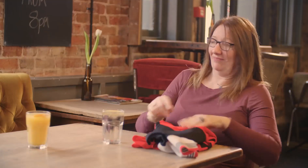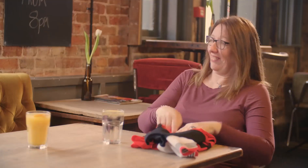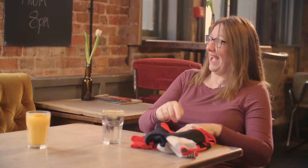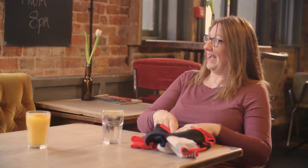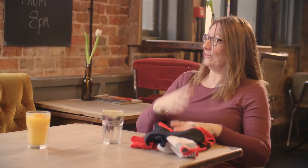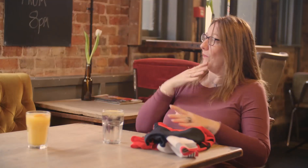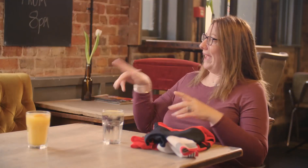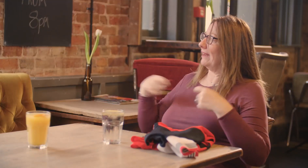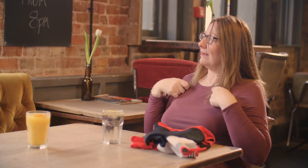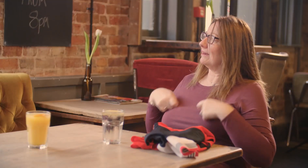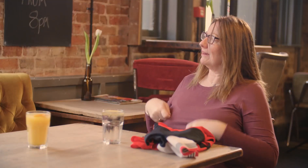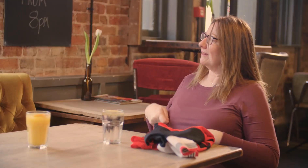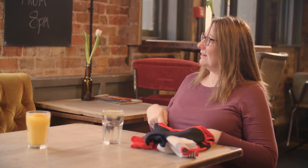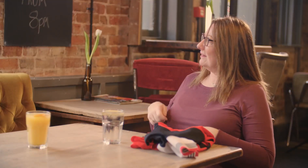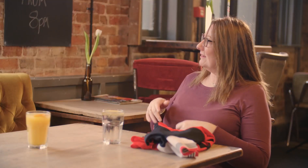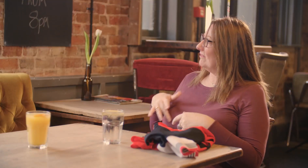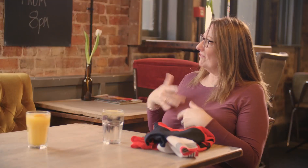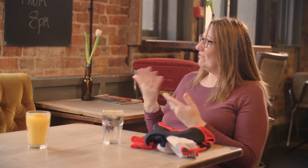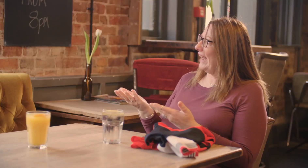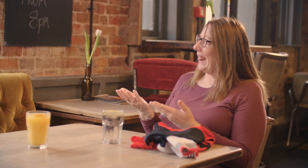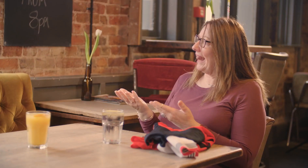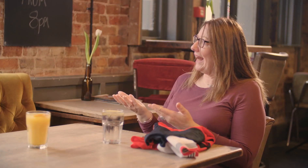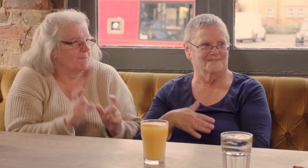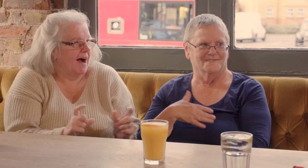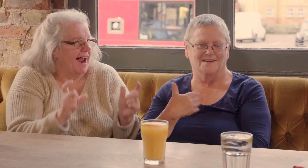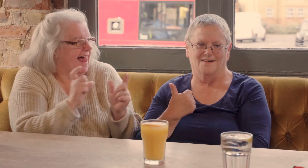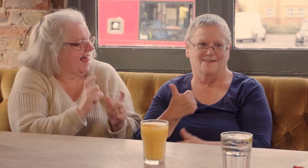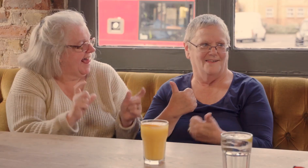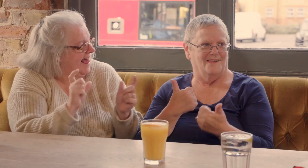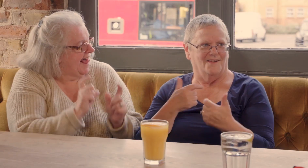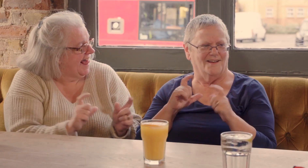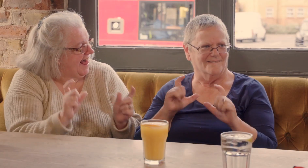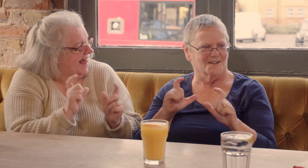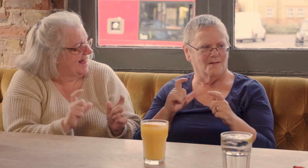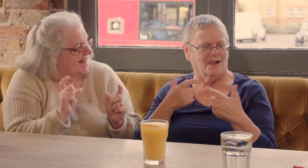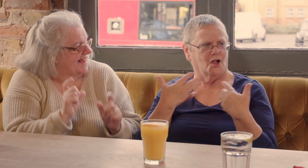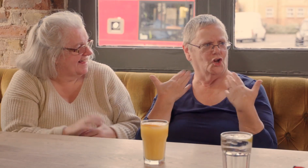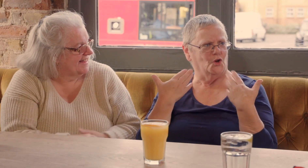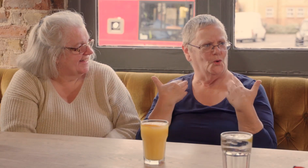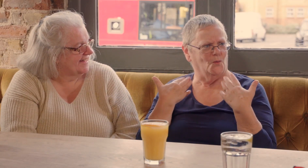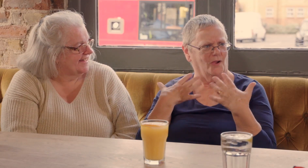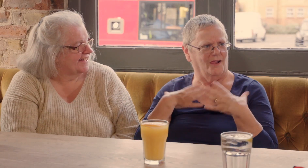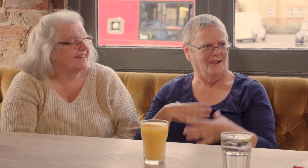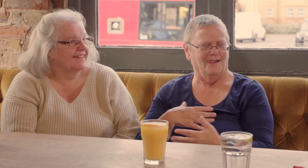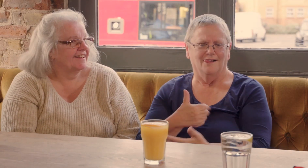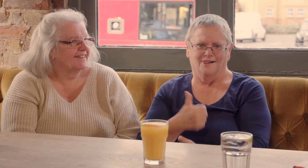When we put these on... They were so comfortable and so much cooler,